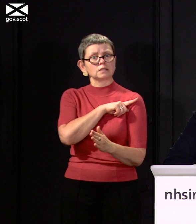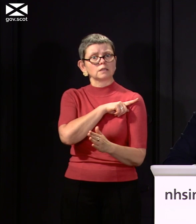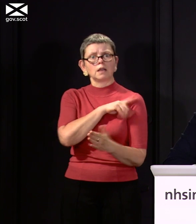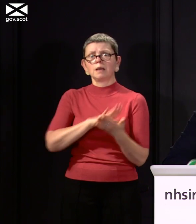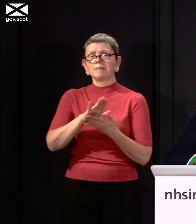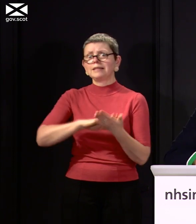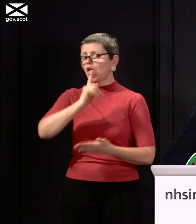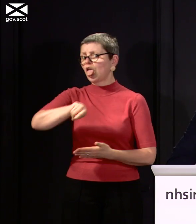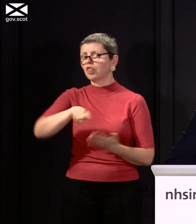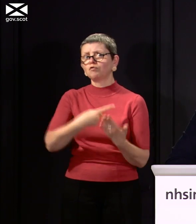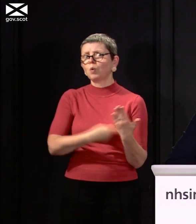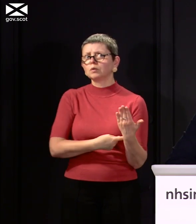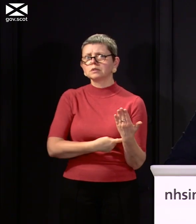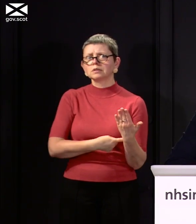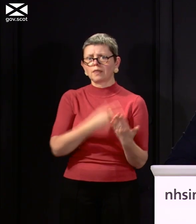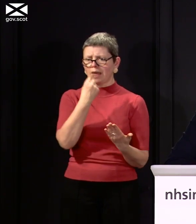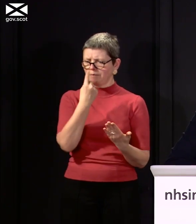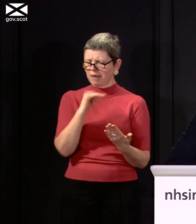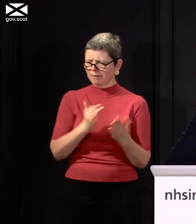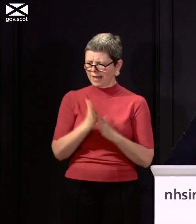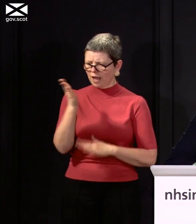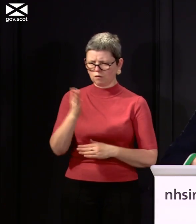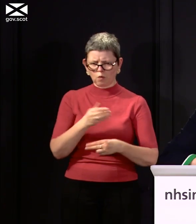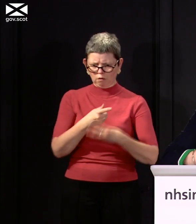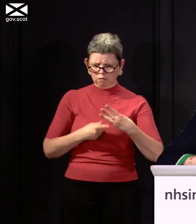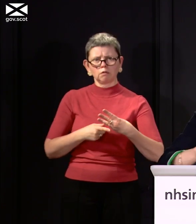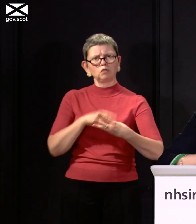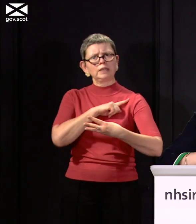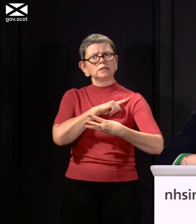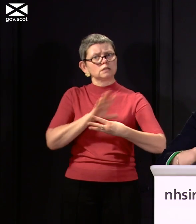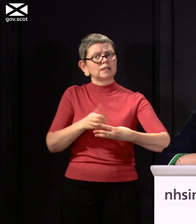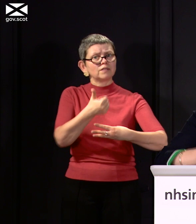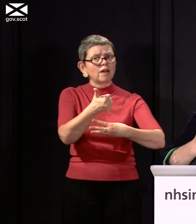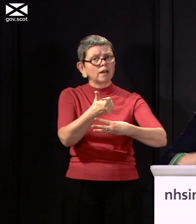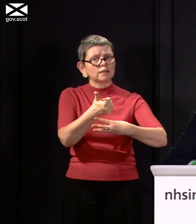they'll be out for some of the reasons that they're entitled to be out for. It's not surprising